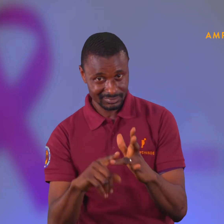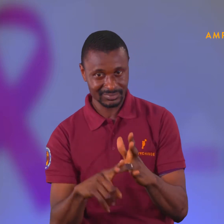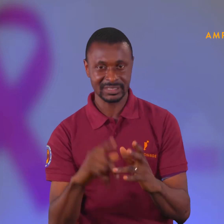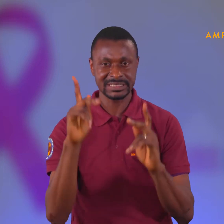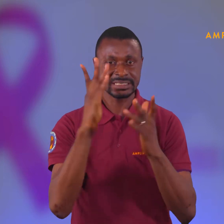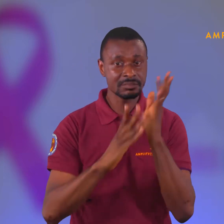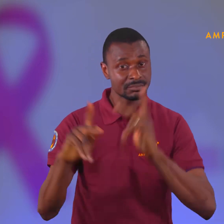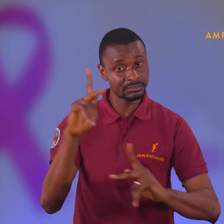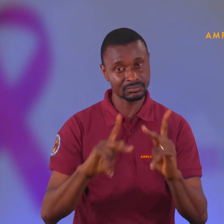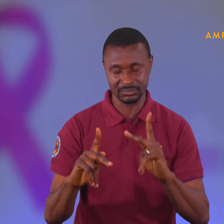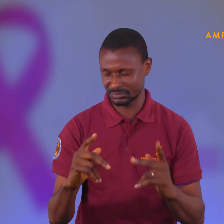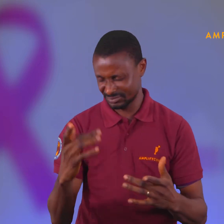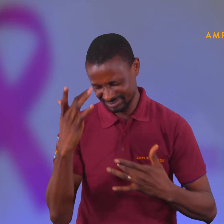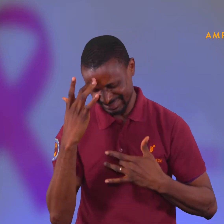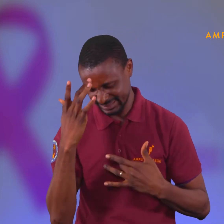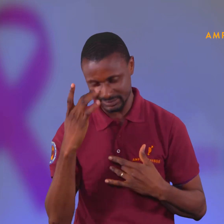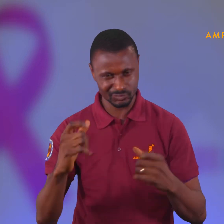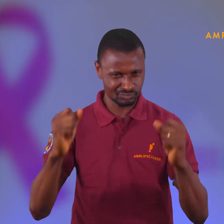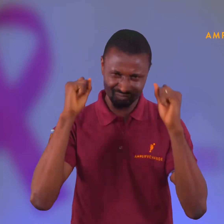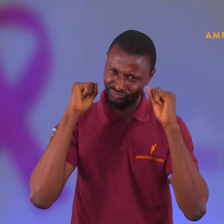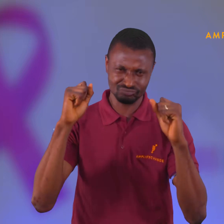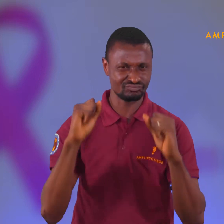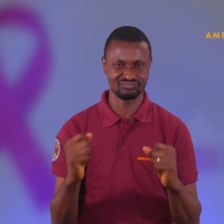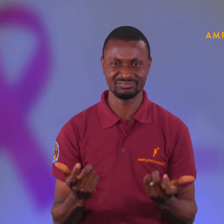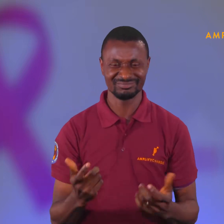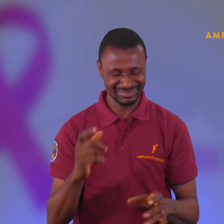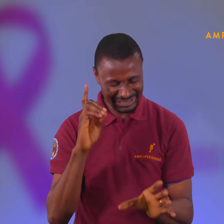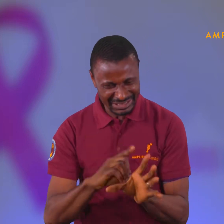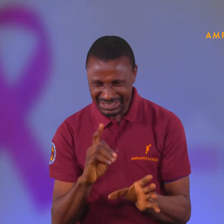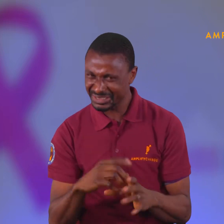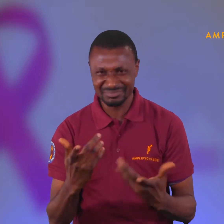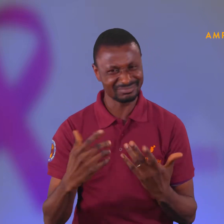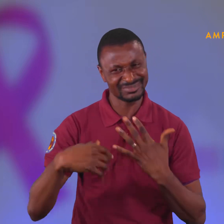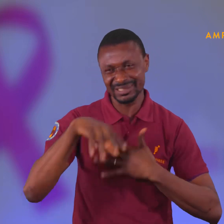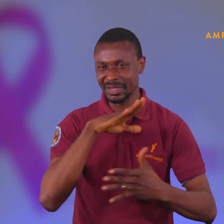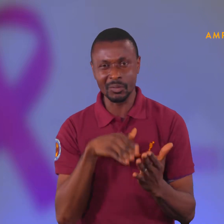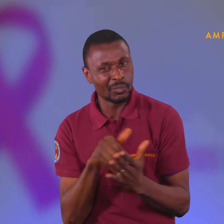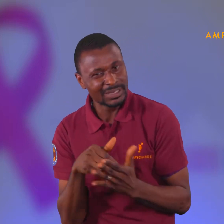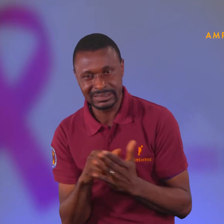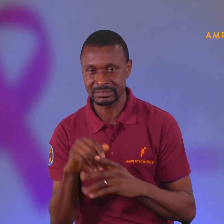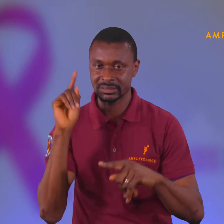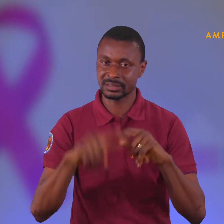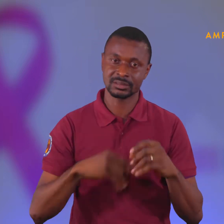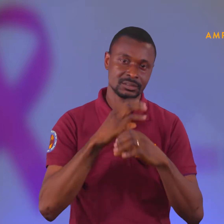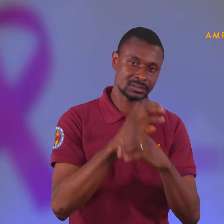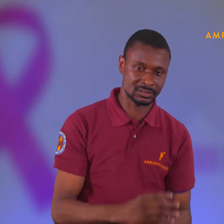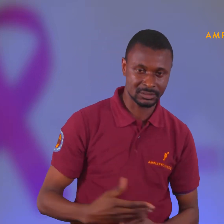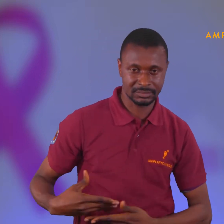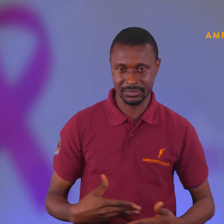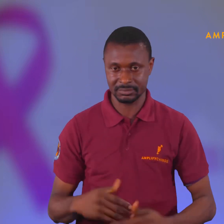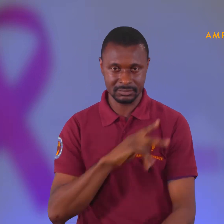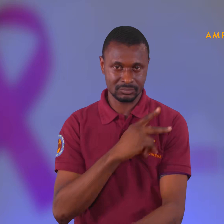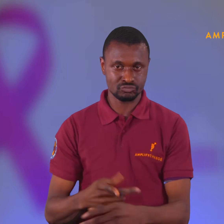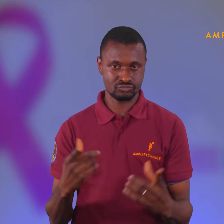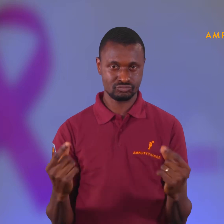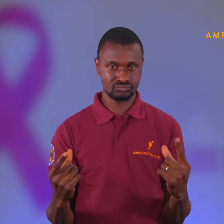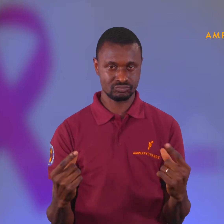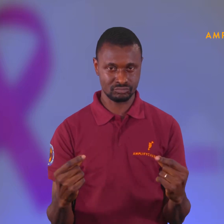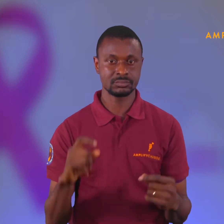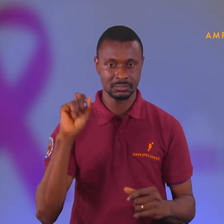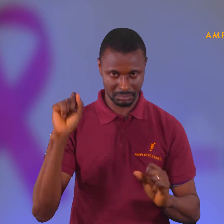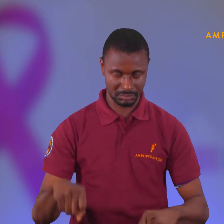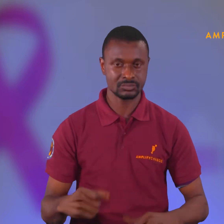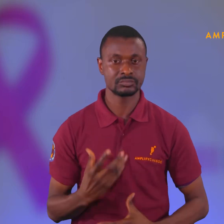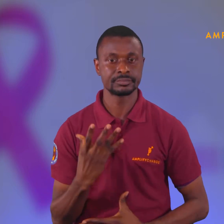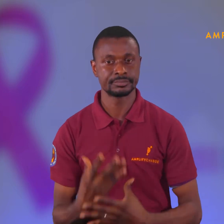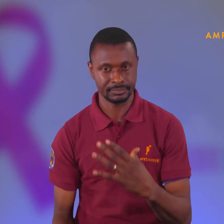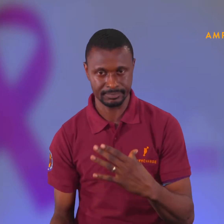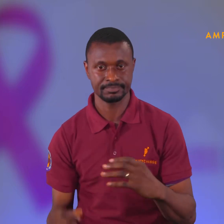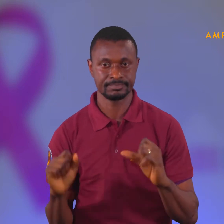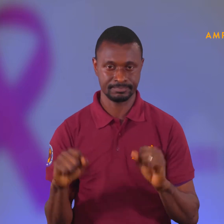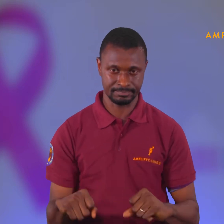Abortion is allowed in some serious illness, disability, if the woman can not care for the baby or if it will pose danger to the health of the woman.